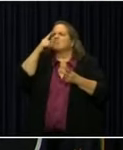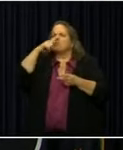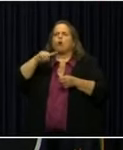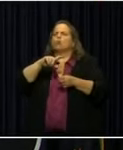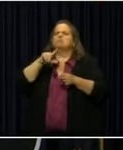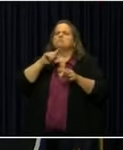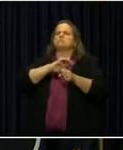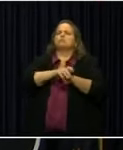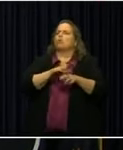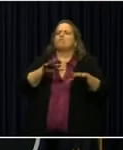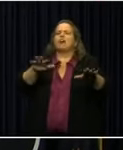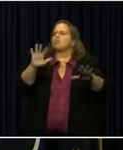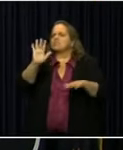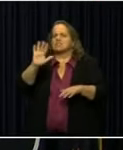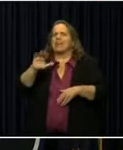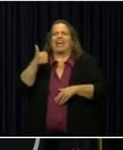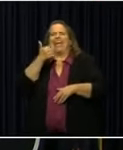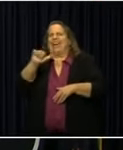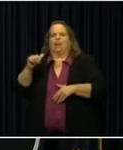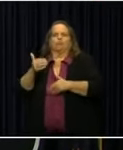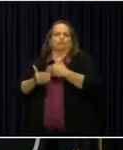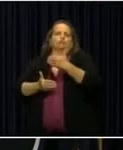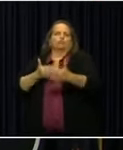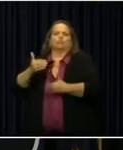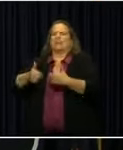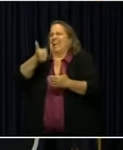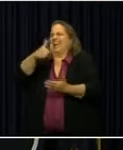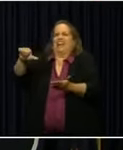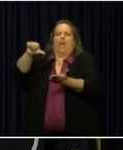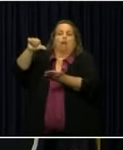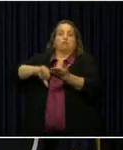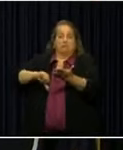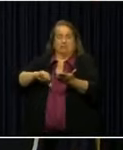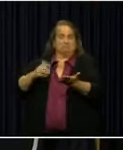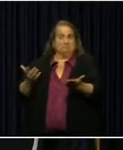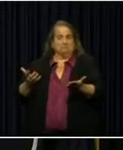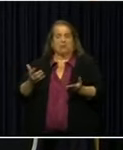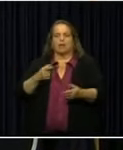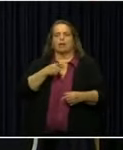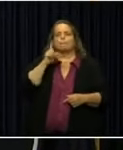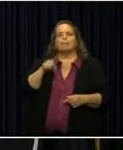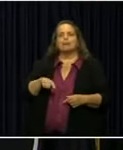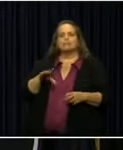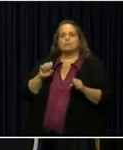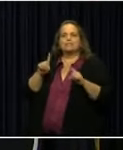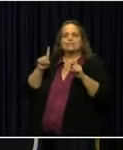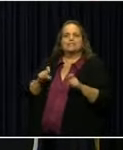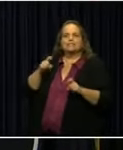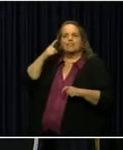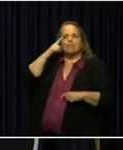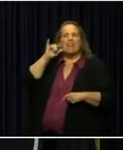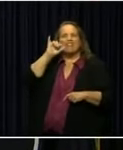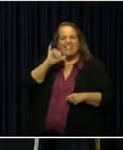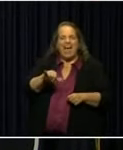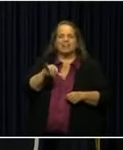EVERYBODY AND ALL THE HEALTH PROFESSIONALS SAY WILL BE A PART OF OUR NEW NORMAL UNTIL AN EFFECTIVE VACCINE OR OTHER